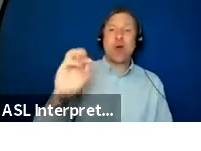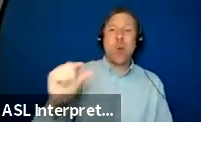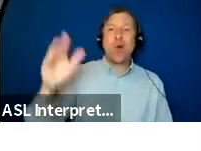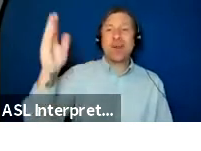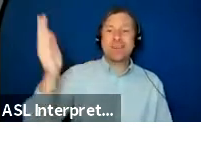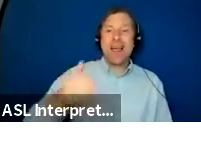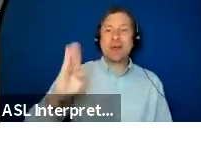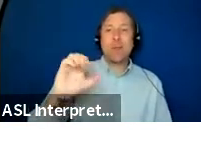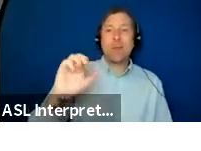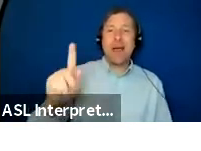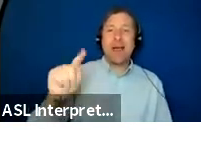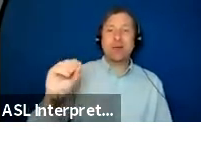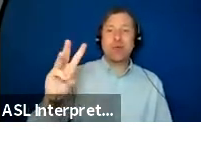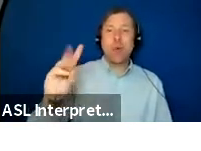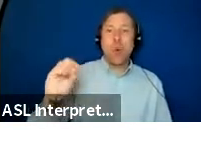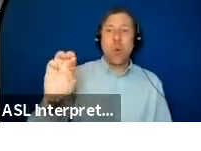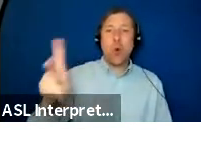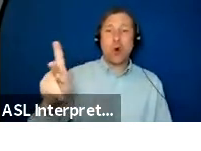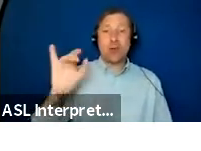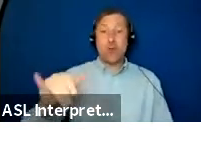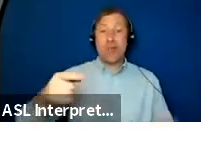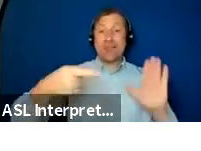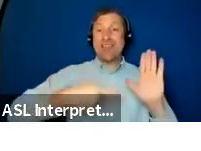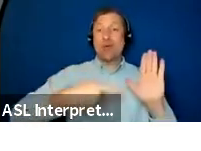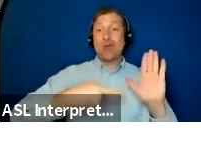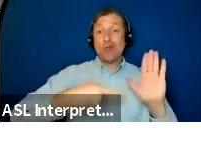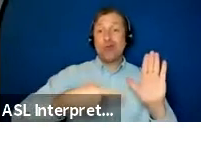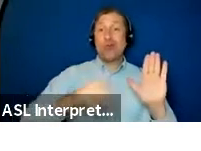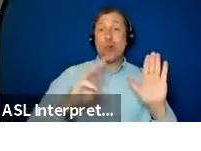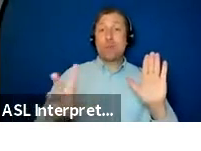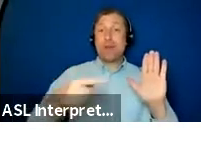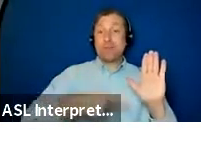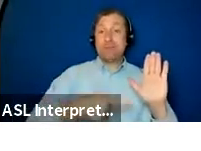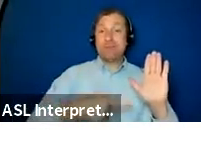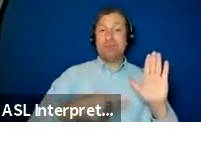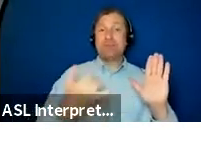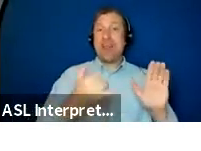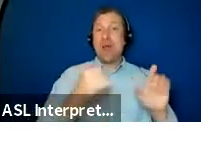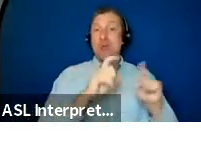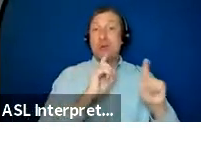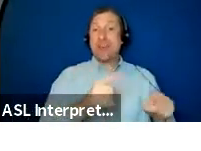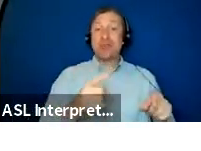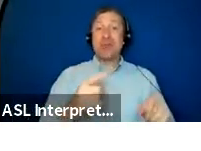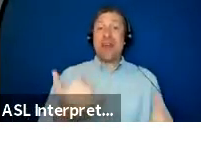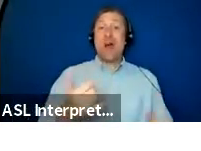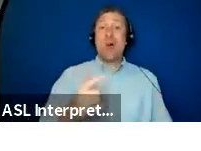And as you can see, that is right down here at the bottom of this last slide. And I think this now that it says "Q&As" means it's time for me to turn it back over